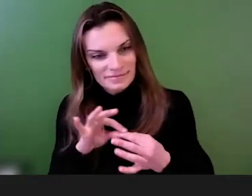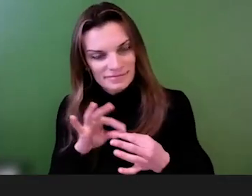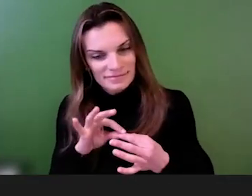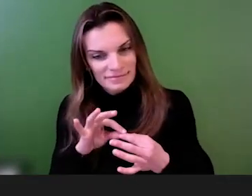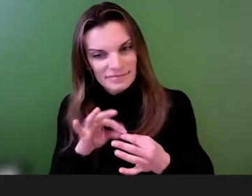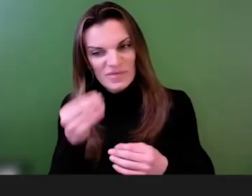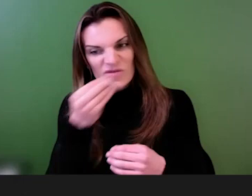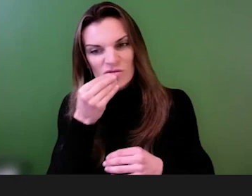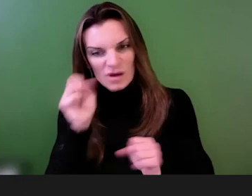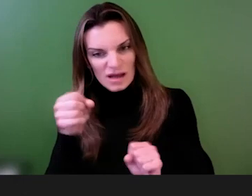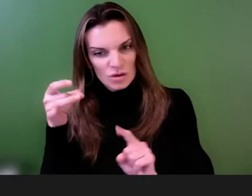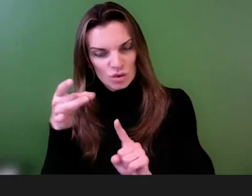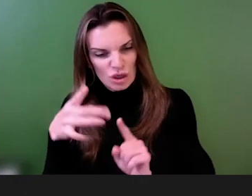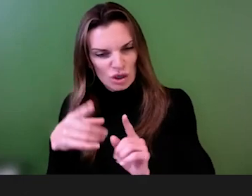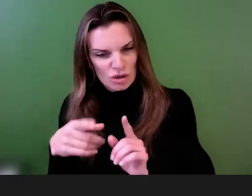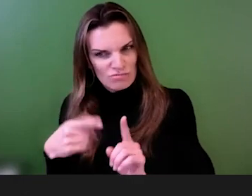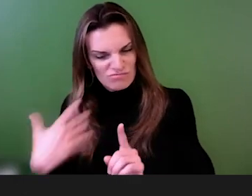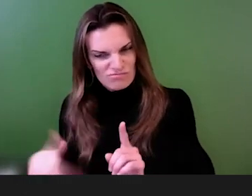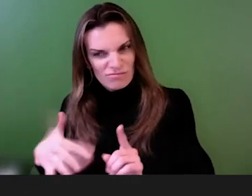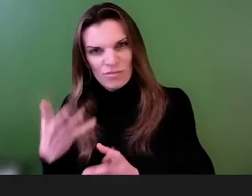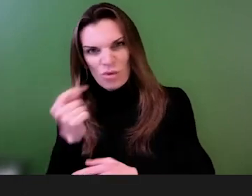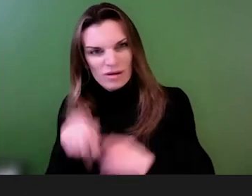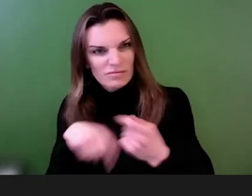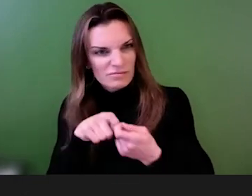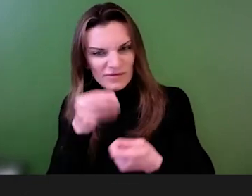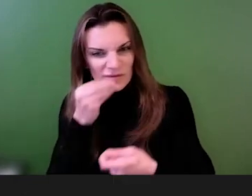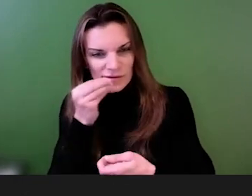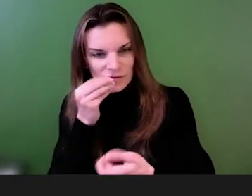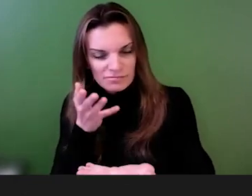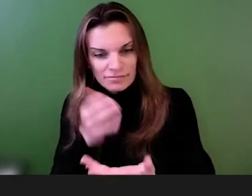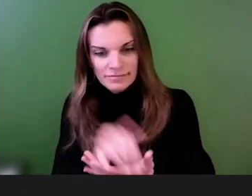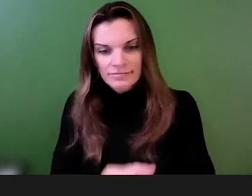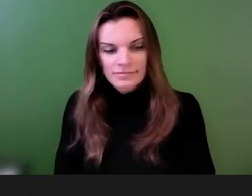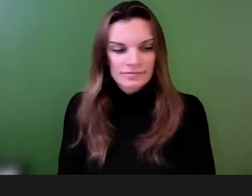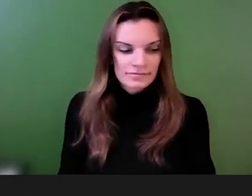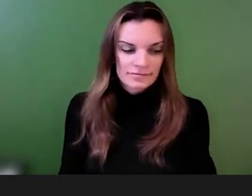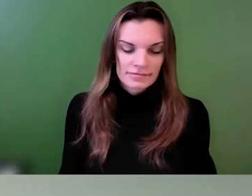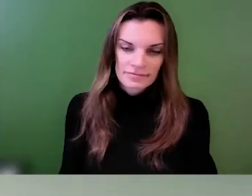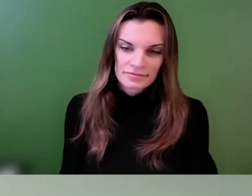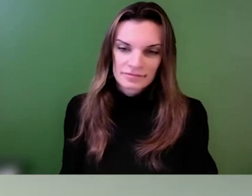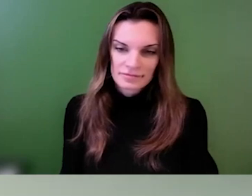foods can trigger symptoms. Which foods do you know? And